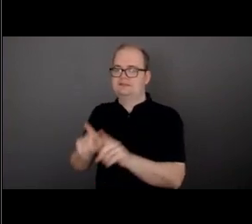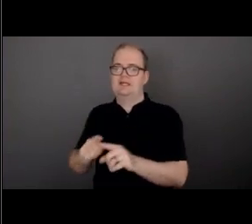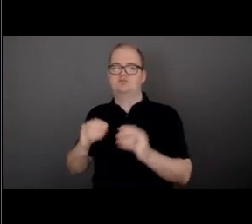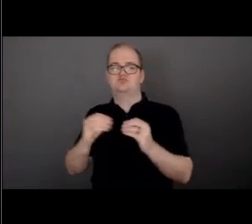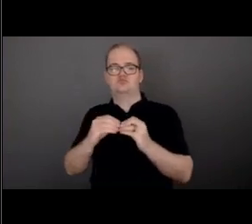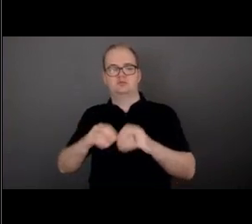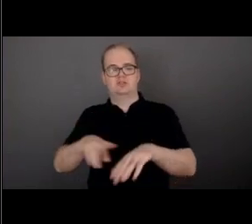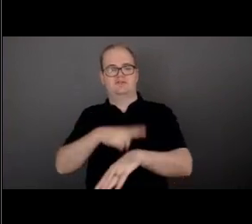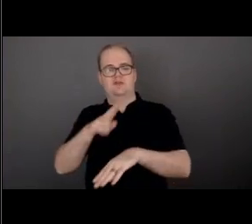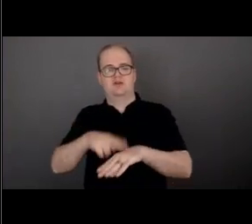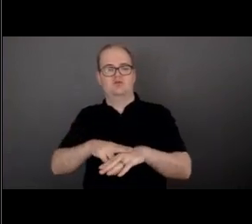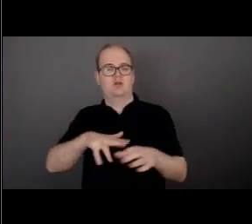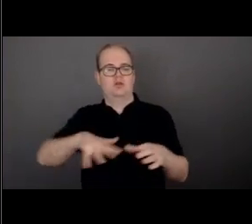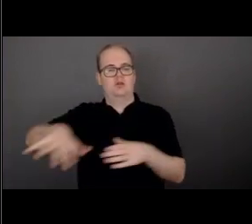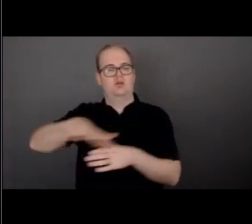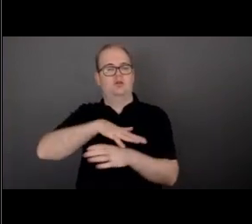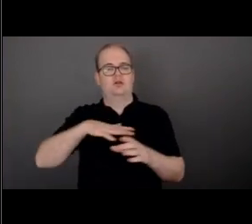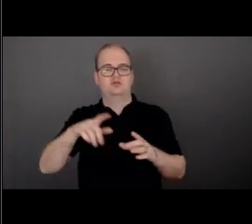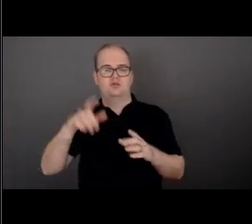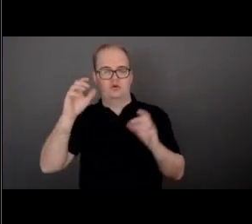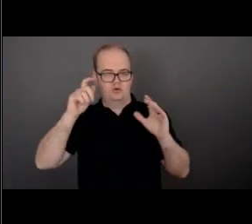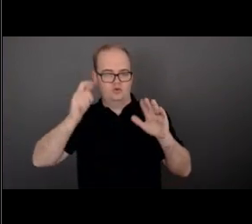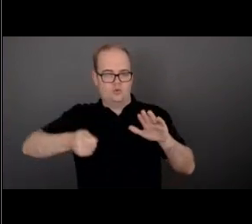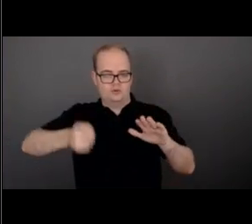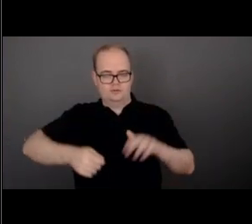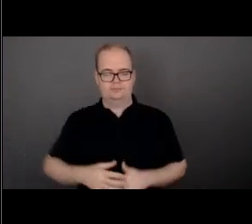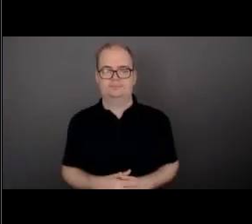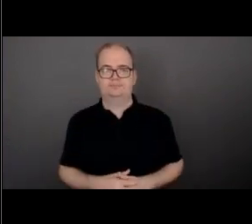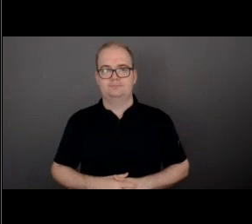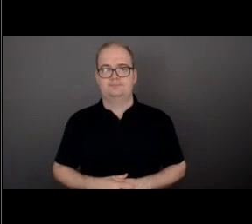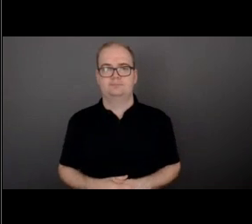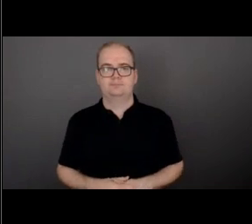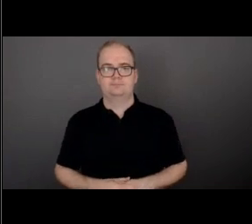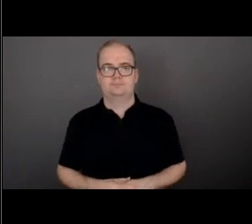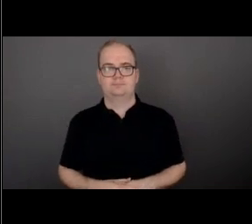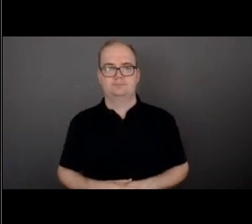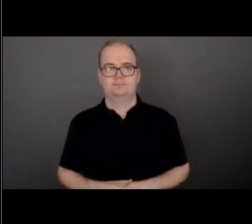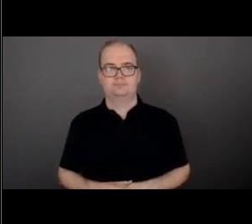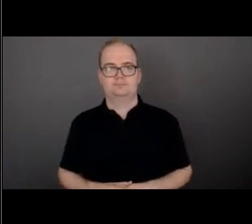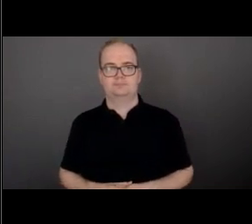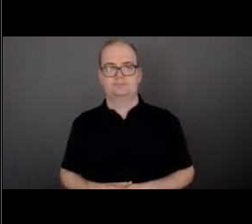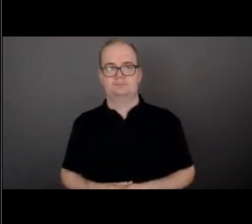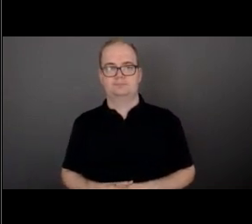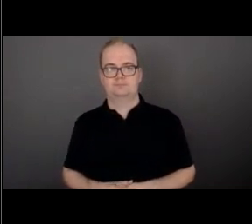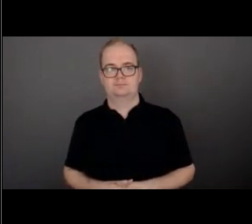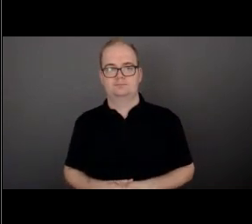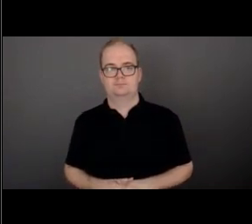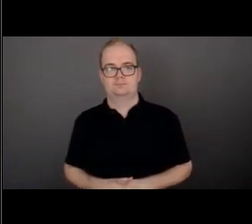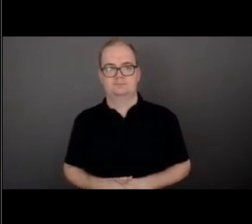So they can do safety planning and referrals and crisis counselling.